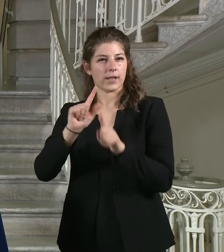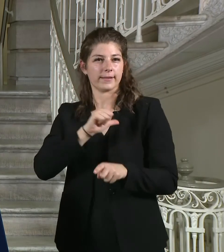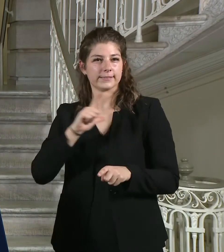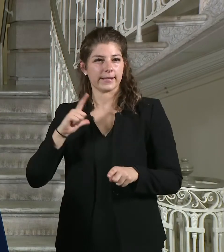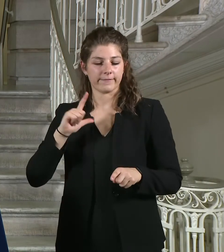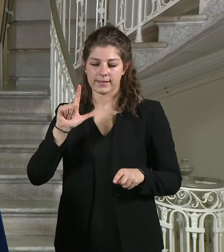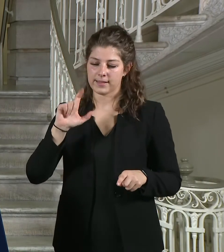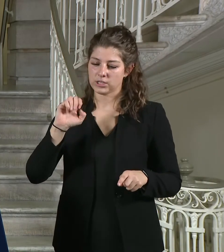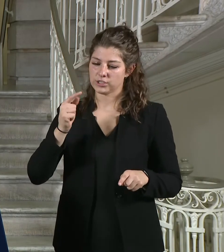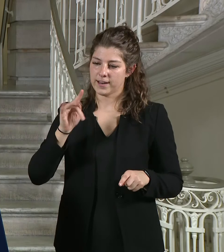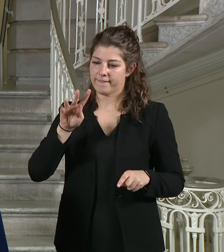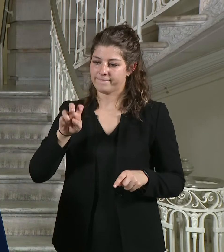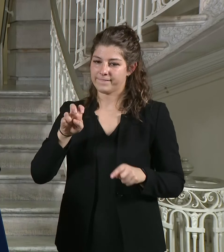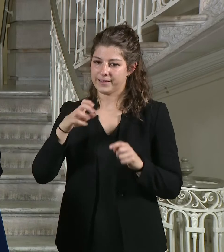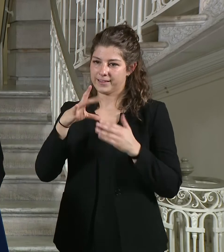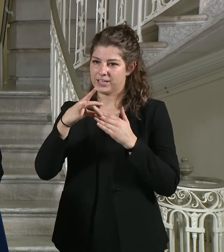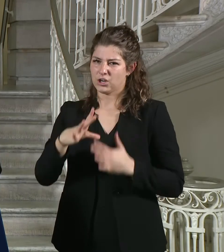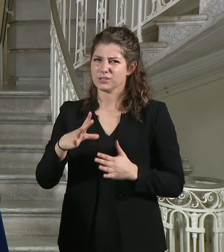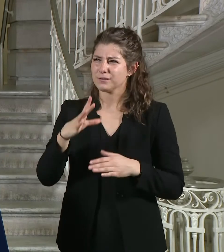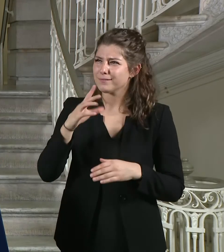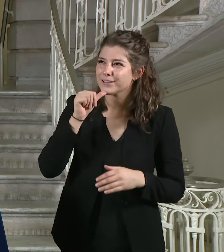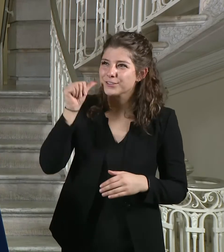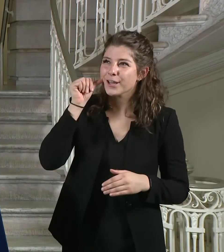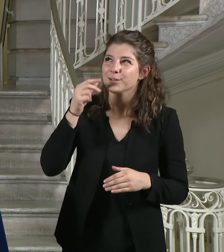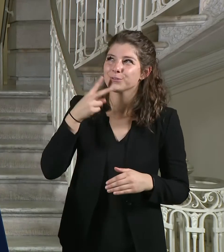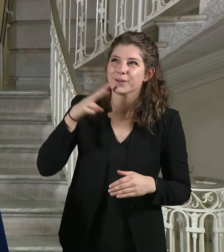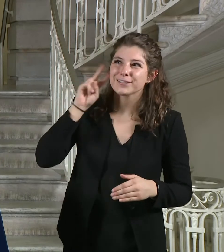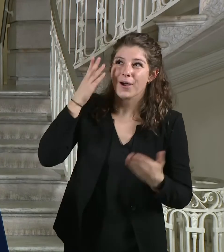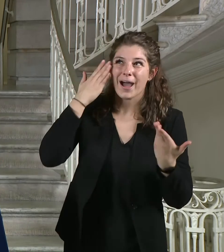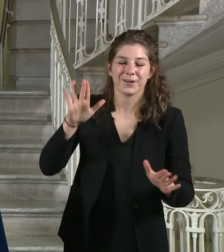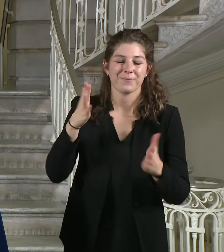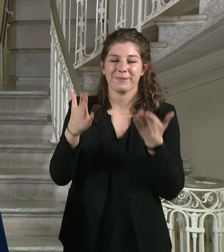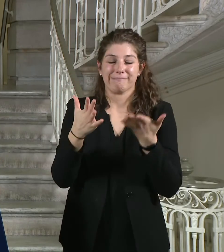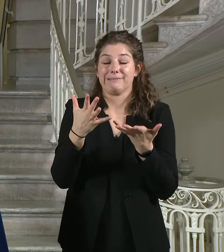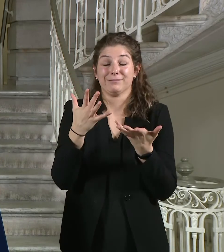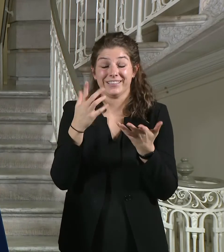YESTERDAY IN ALBANY YOU HAD A